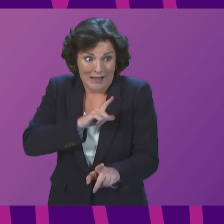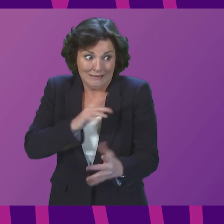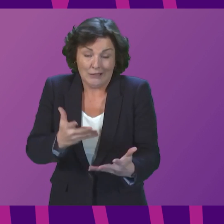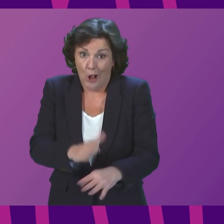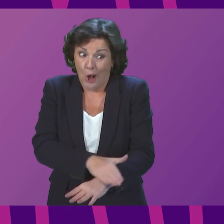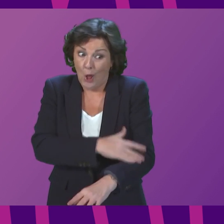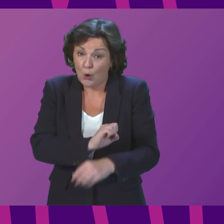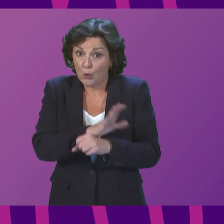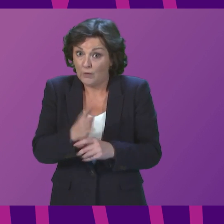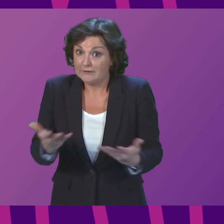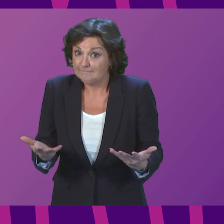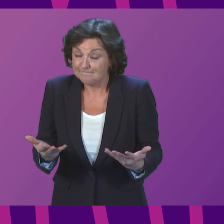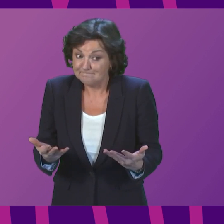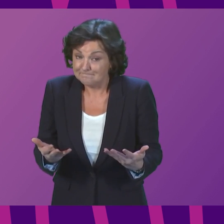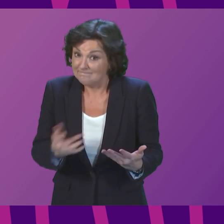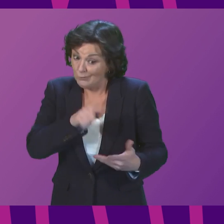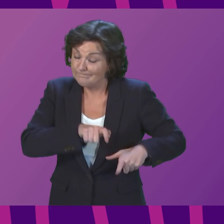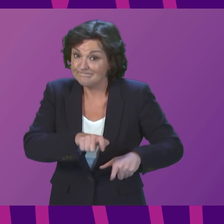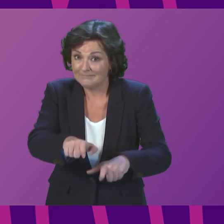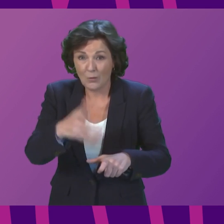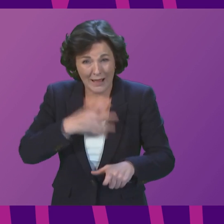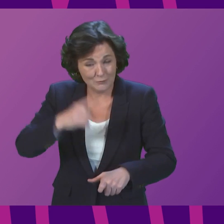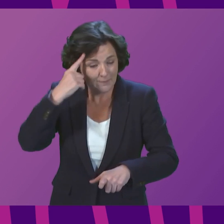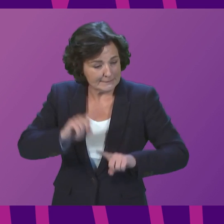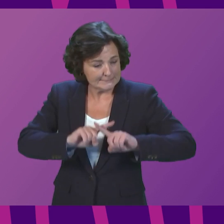Covid, and to look at different ways—obviously, first and foremost, within the national health